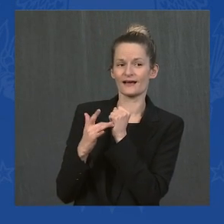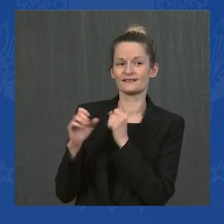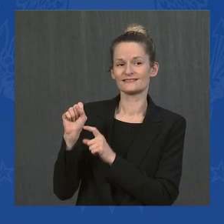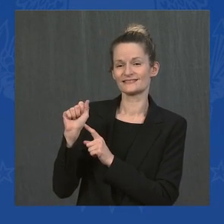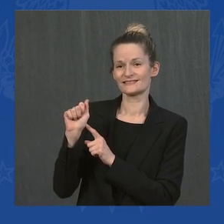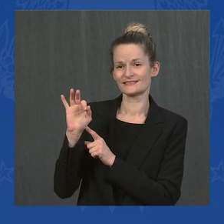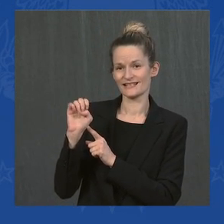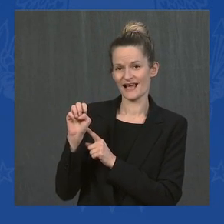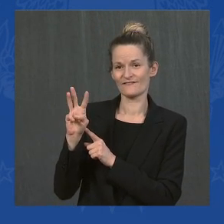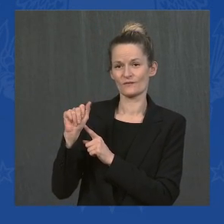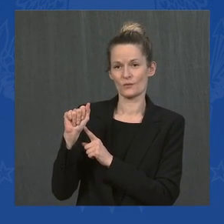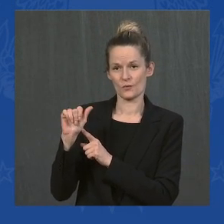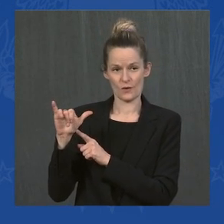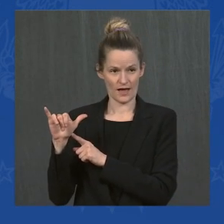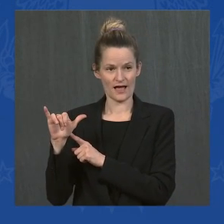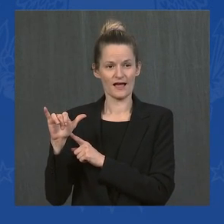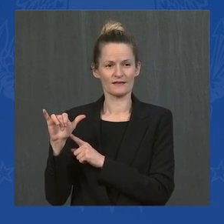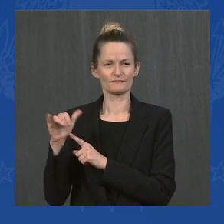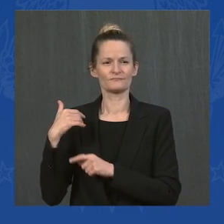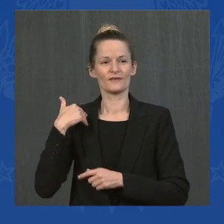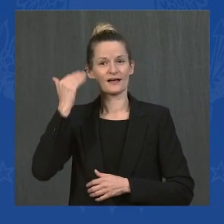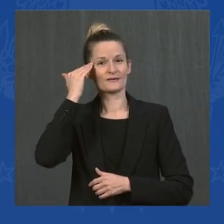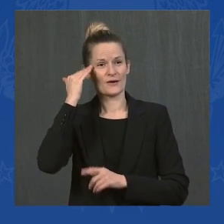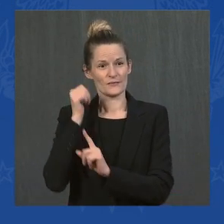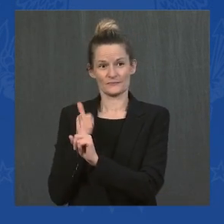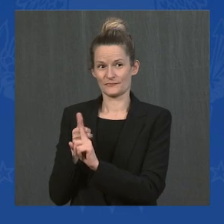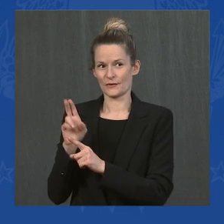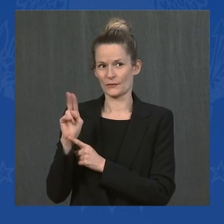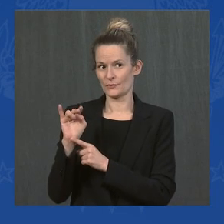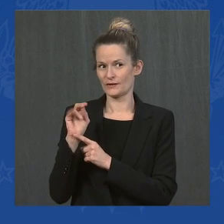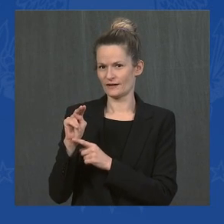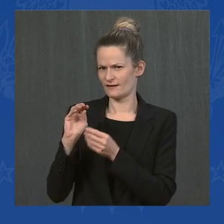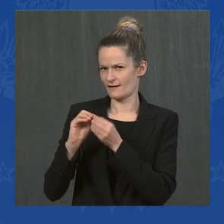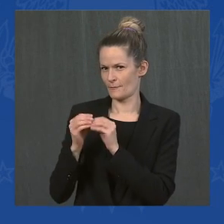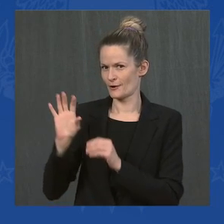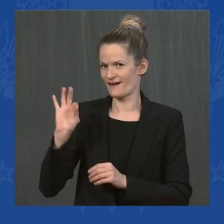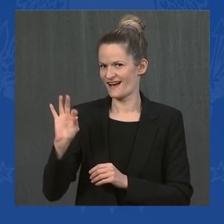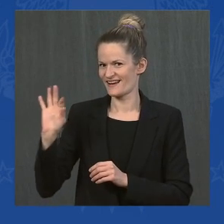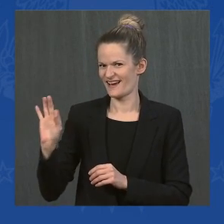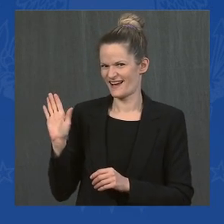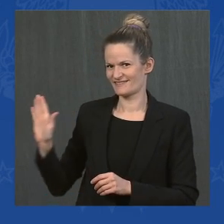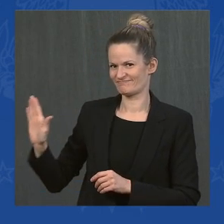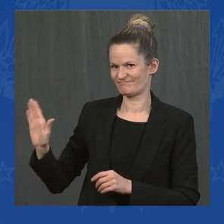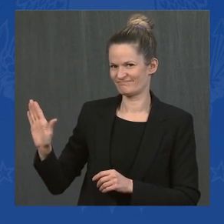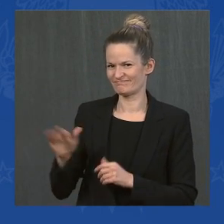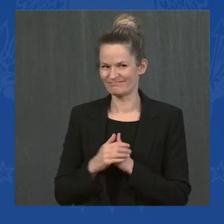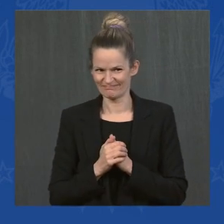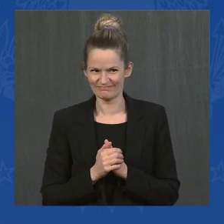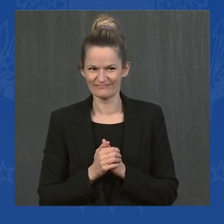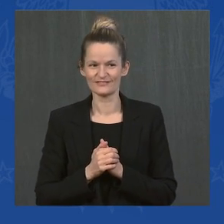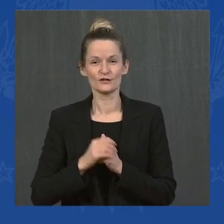I know Mark Barones out in the audience from Brisby, Arizona. Welcome, Jocelyn.